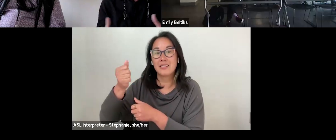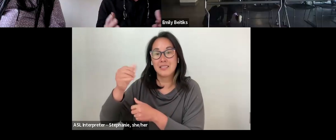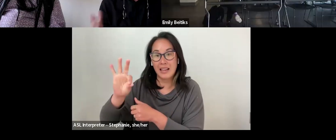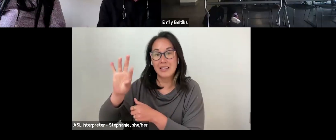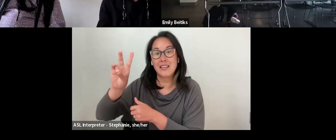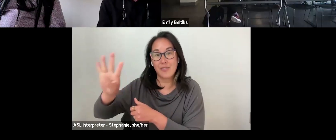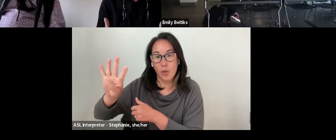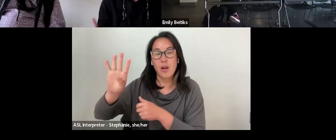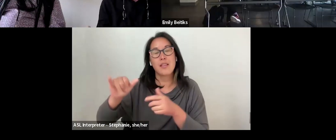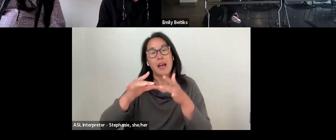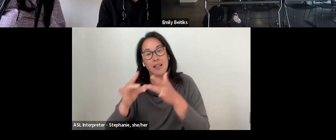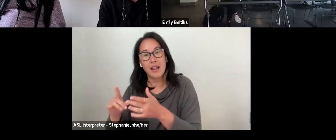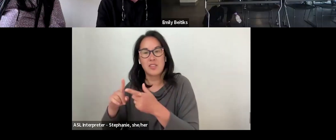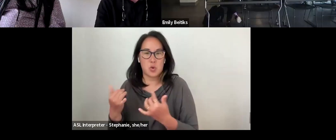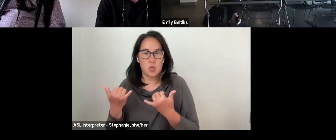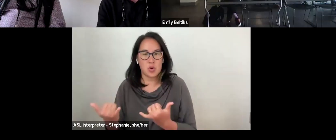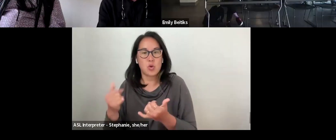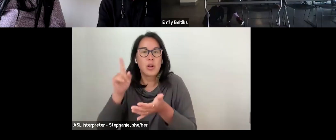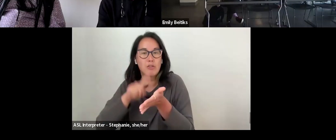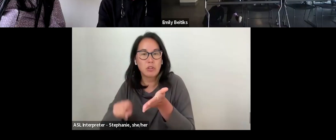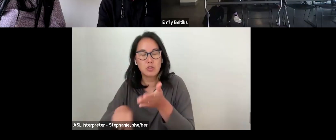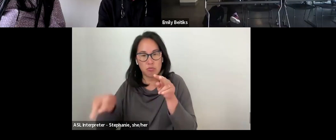to our research oversight system now.